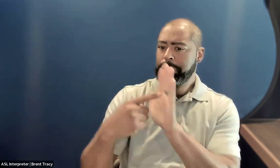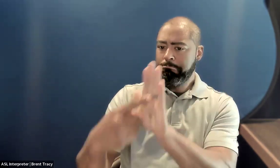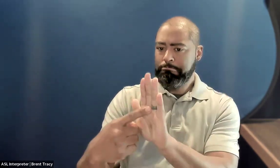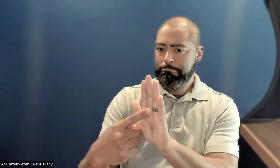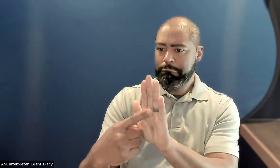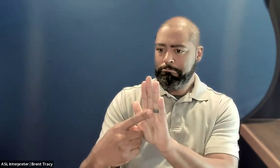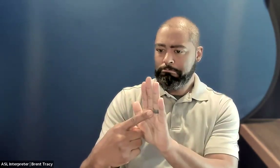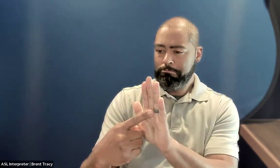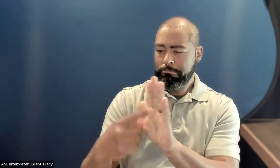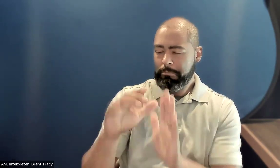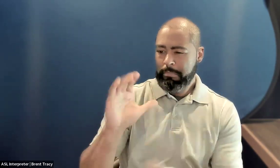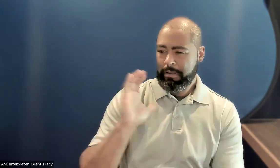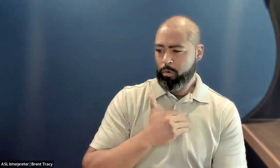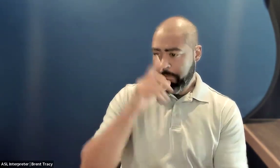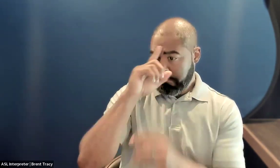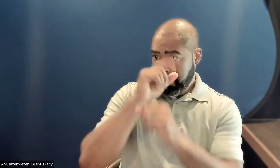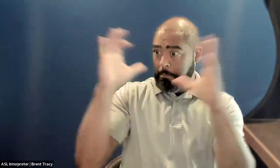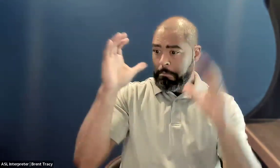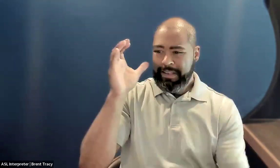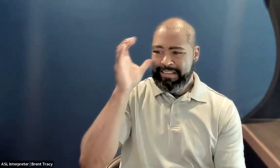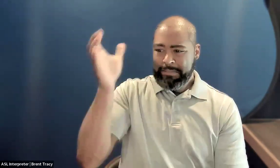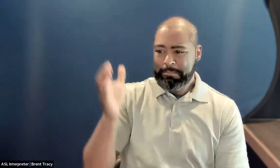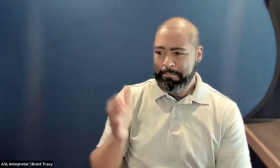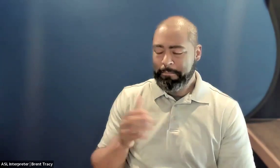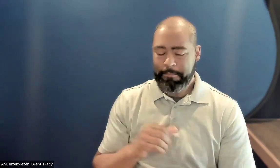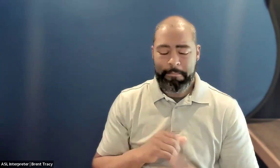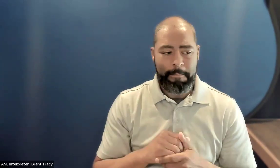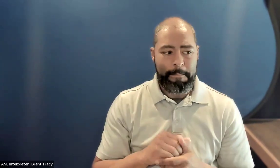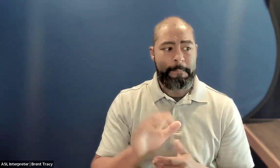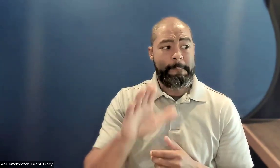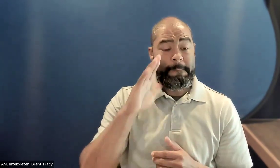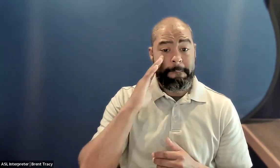because state planning and the CECP indicates a a goal of